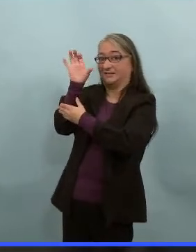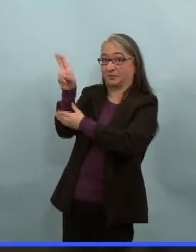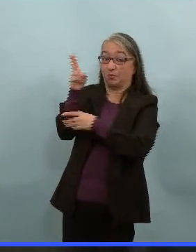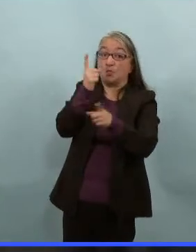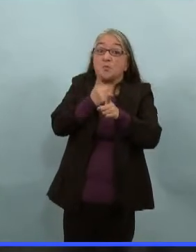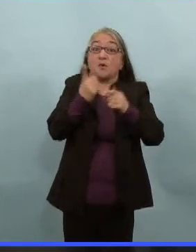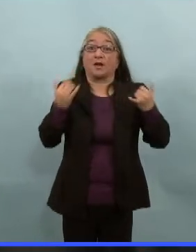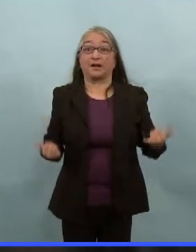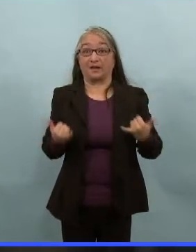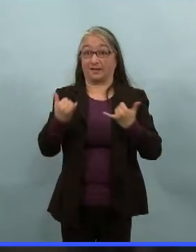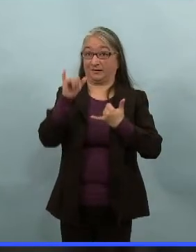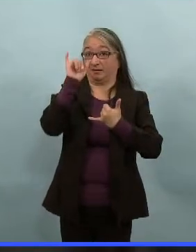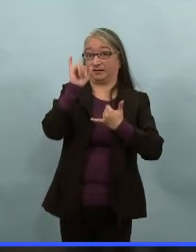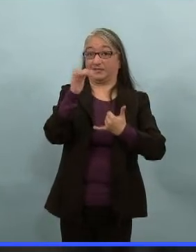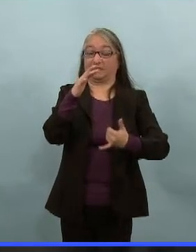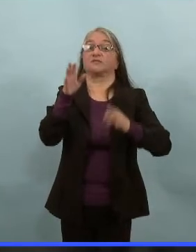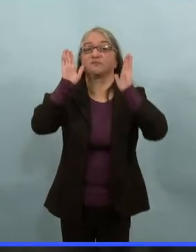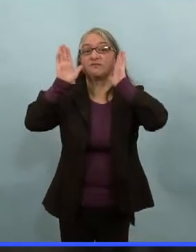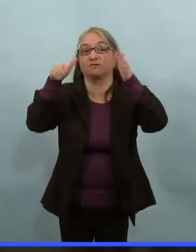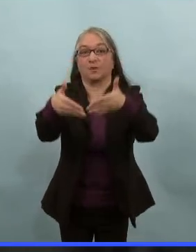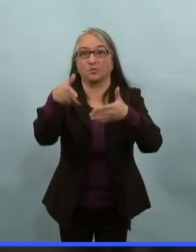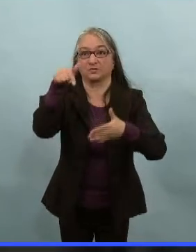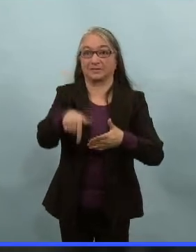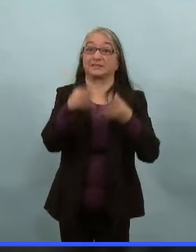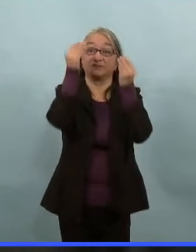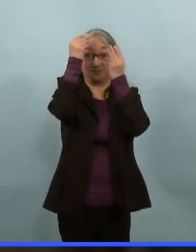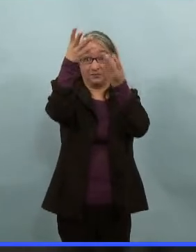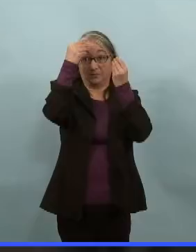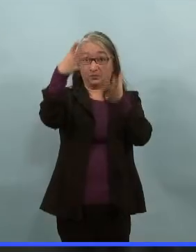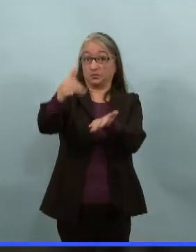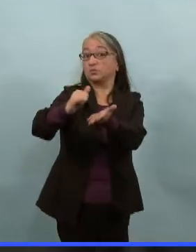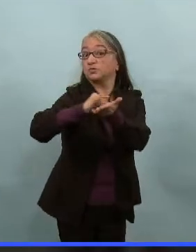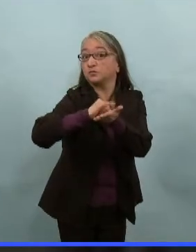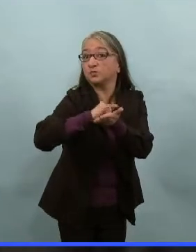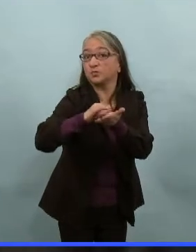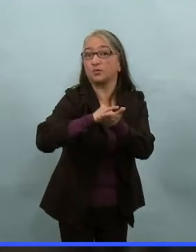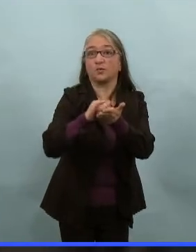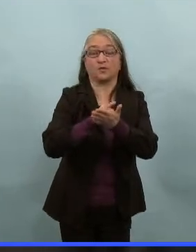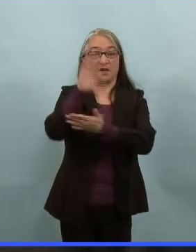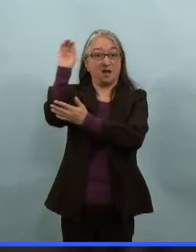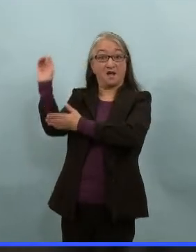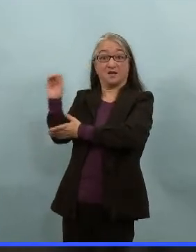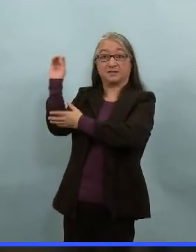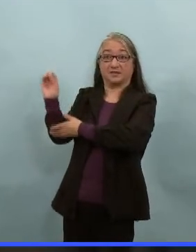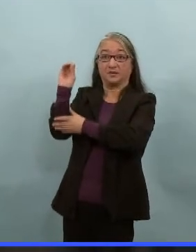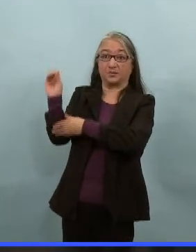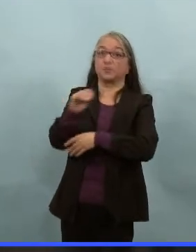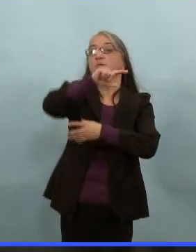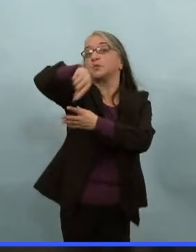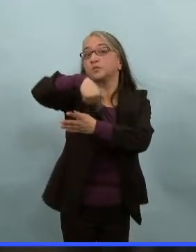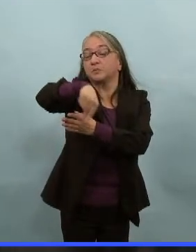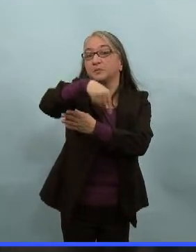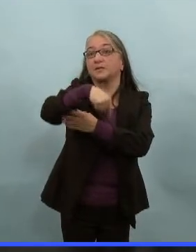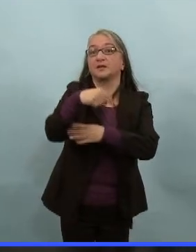york let's say or from ontario and quebec now that is showing an increased rise in icu use uh